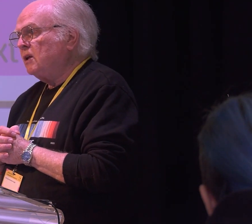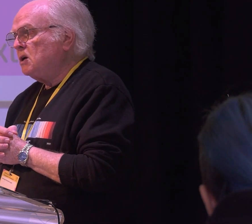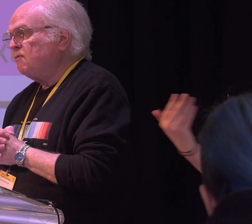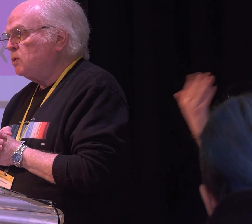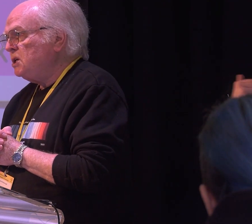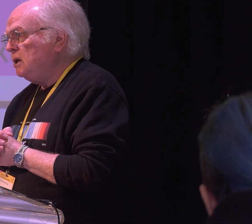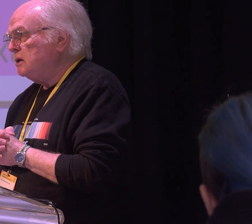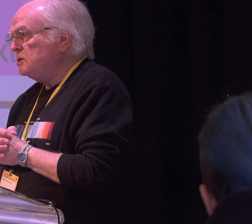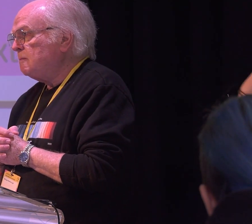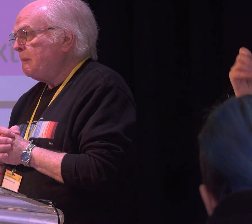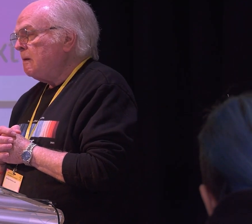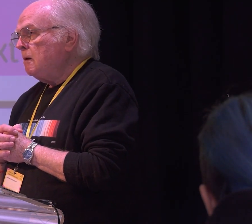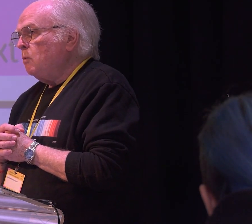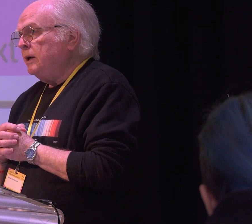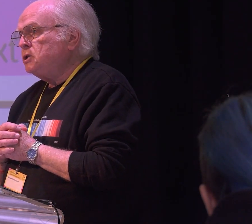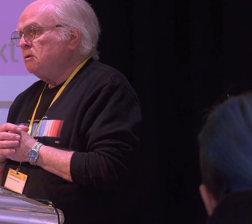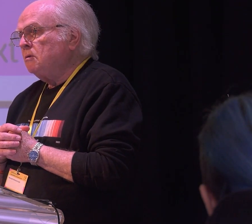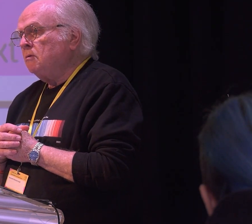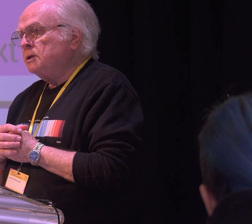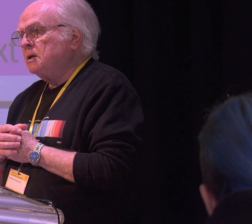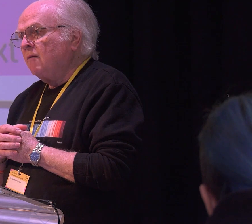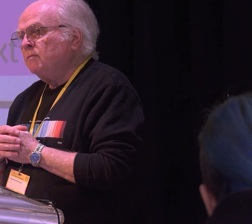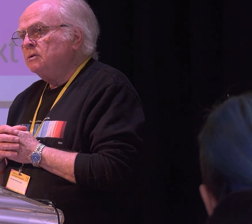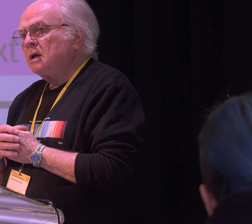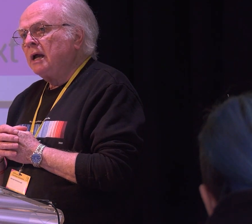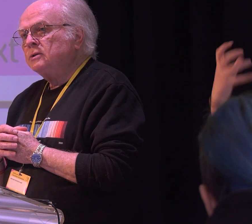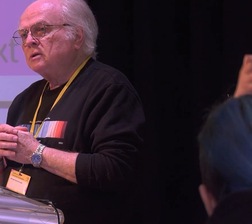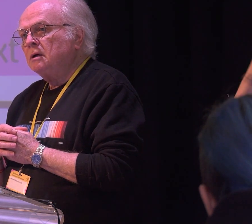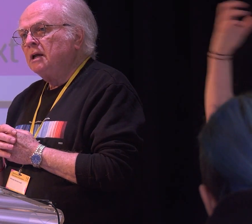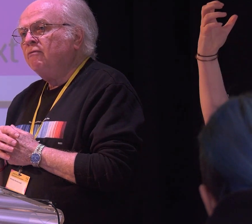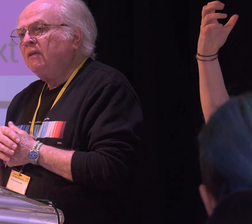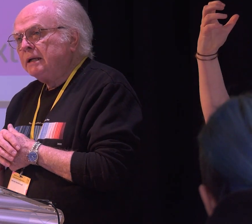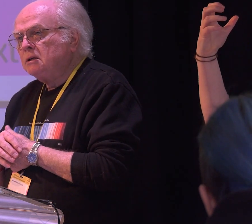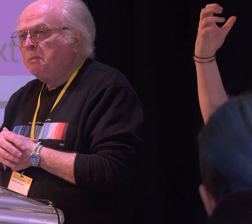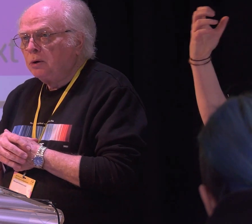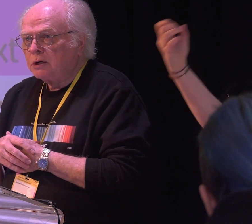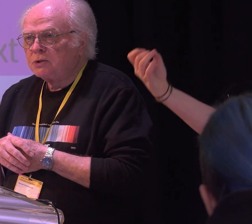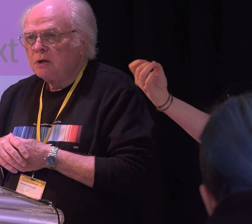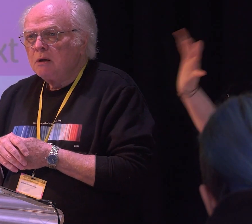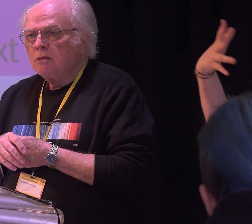for the last 14 years, which this government has inflicted upon us,